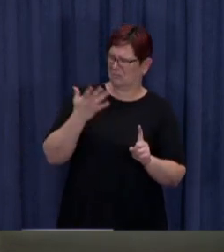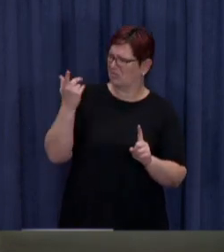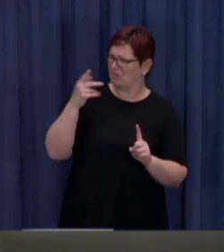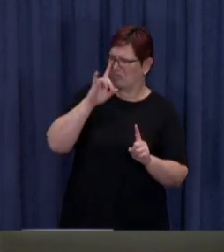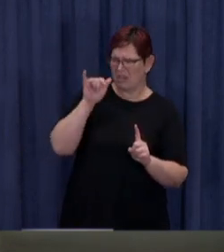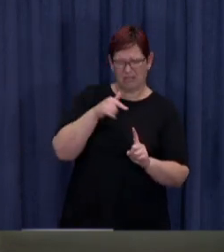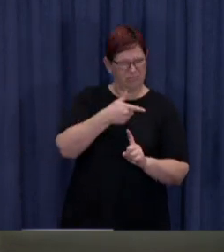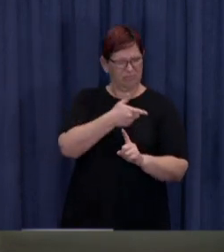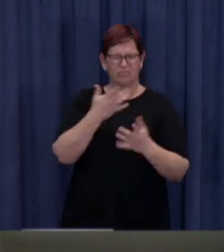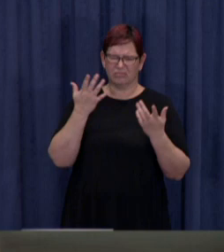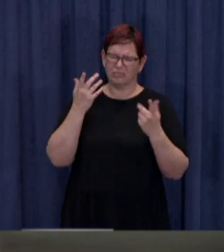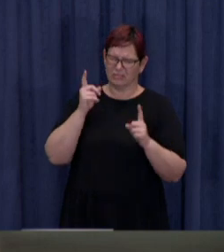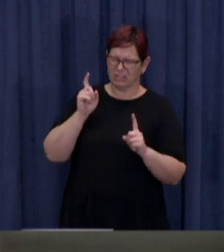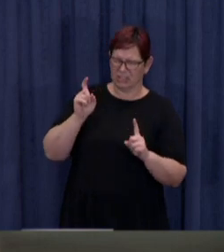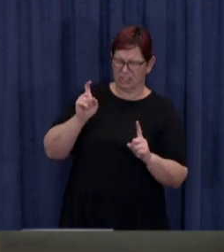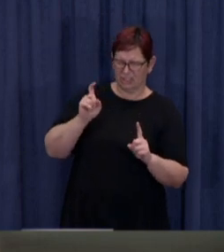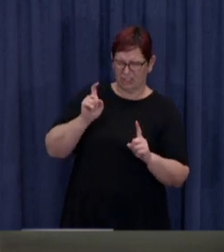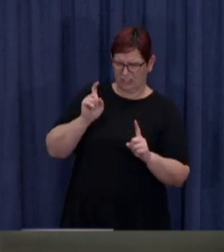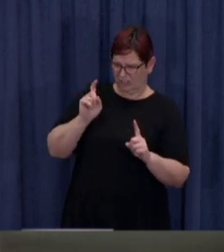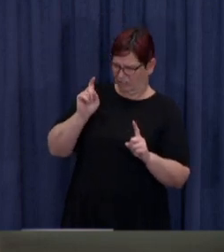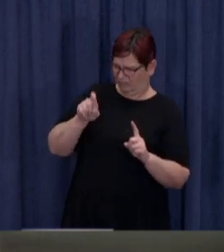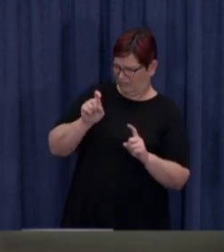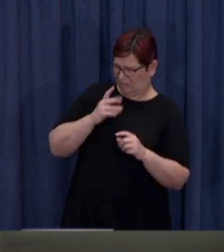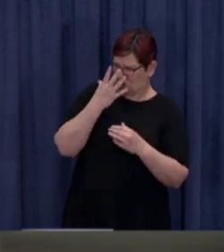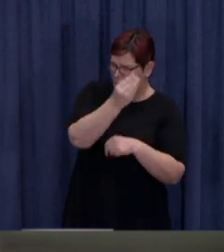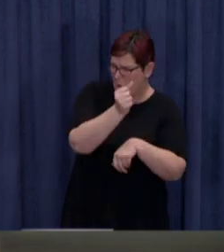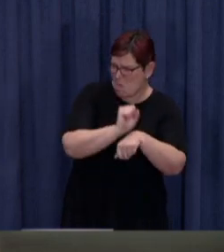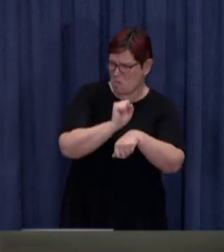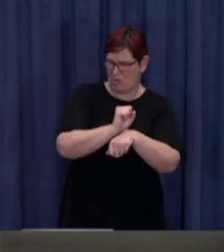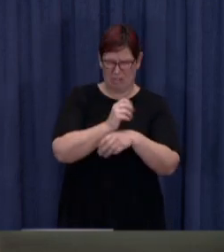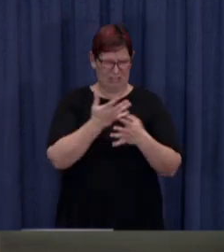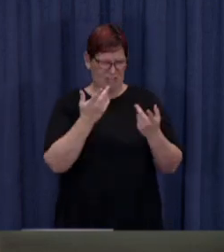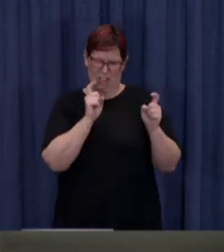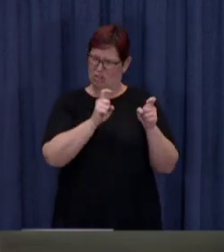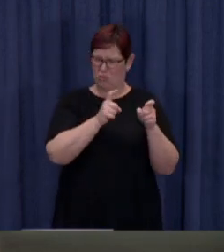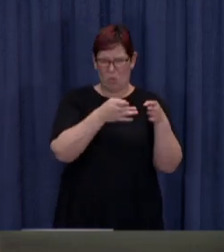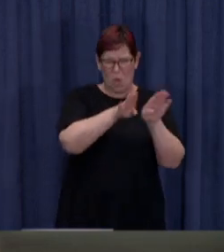comfortable and many would agree that building another condo in the city or